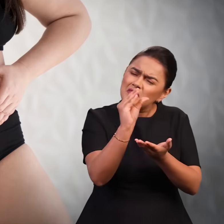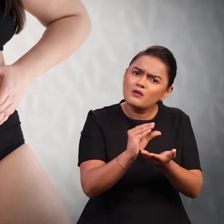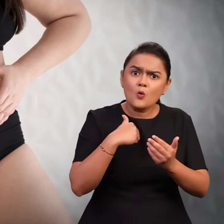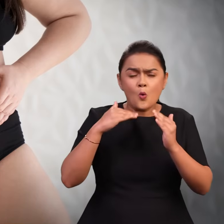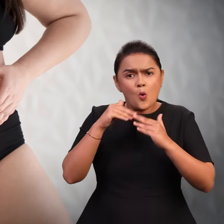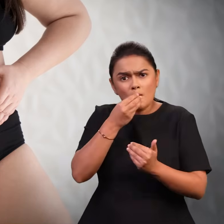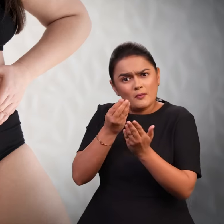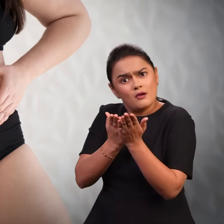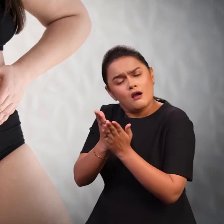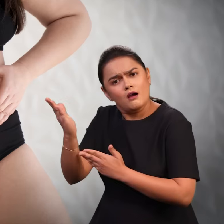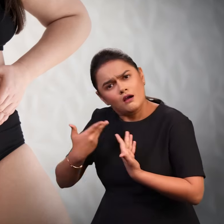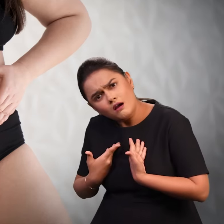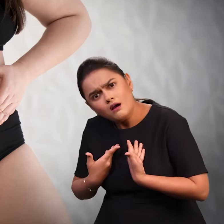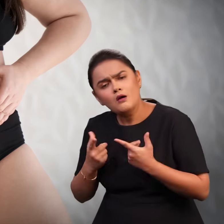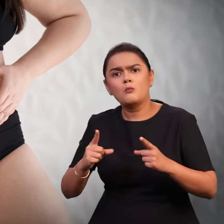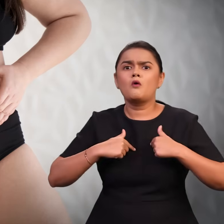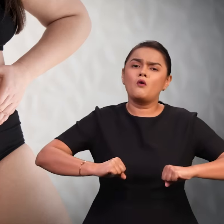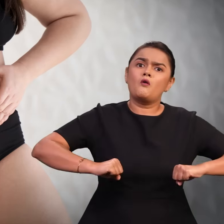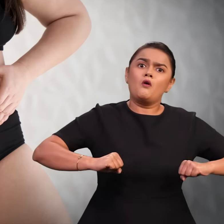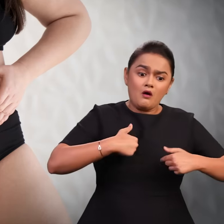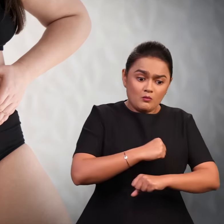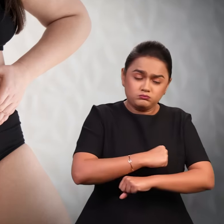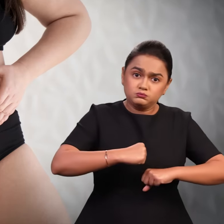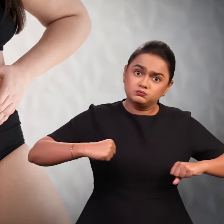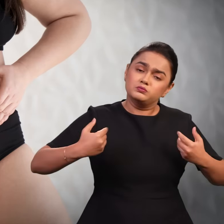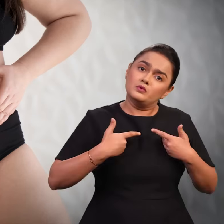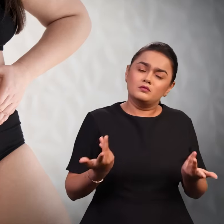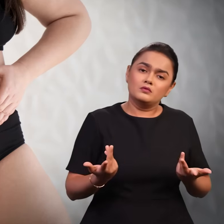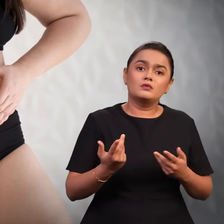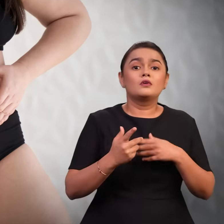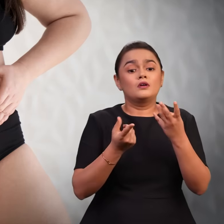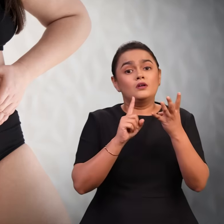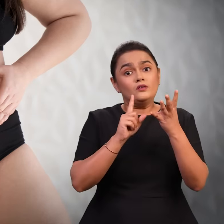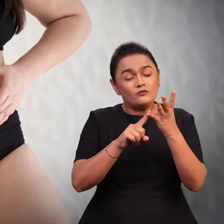I only eat home food. Still I am gaining weight. Fourth,